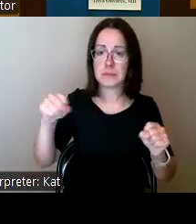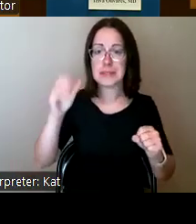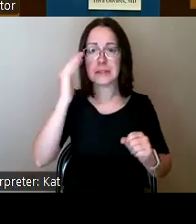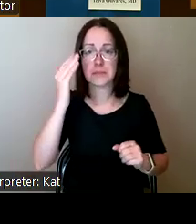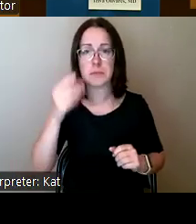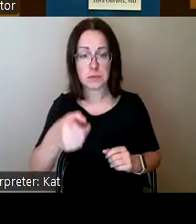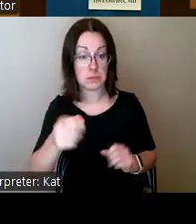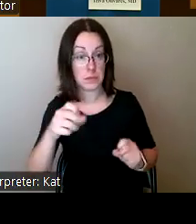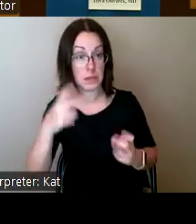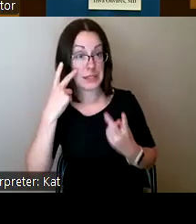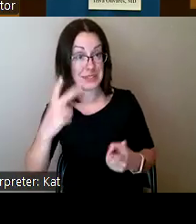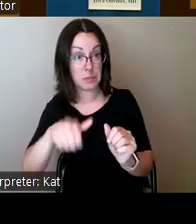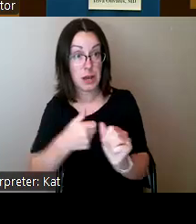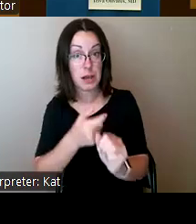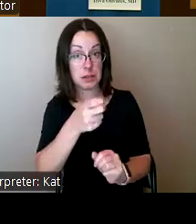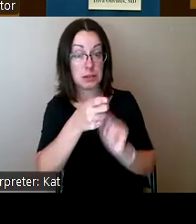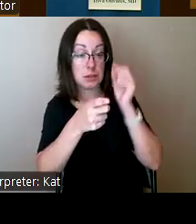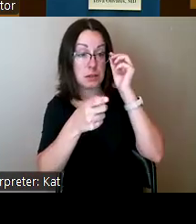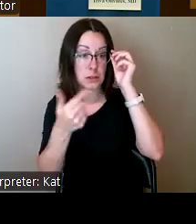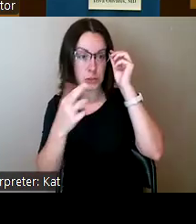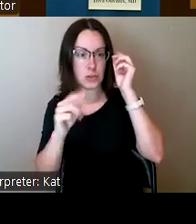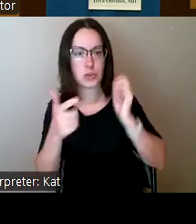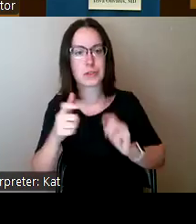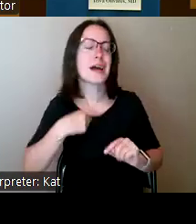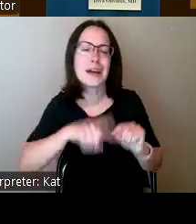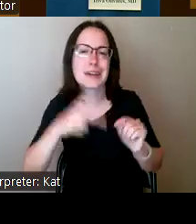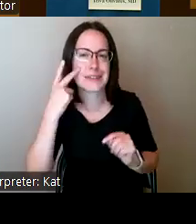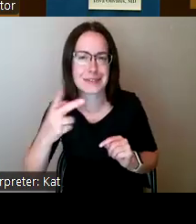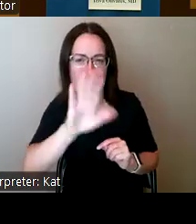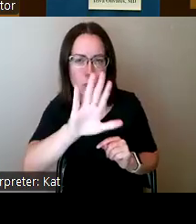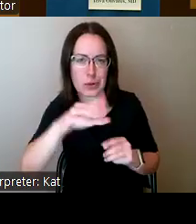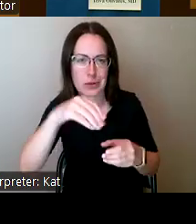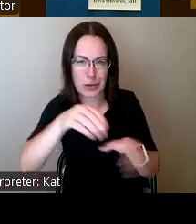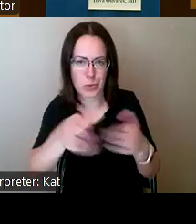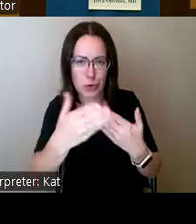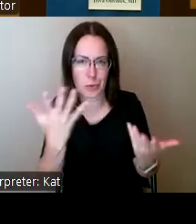you you can see behind then George and Yates I can't see your projected. Yeah, that's visible.